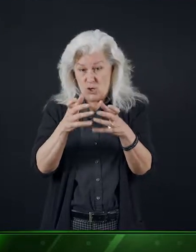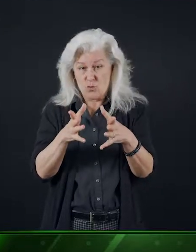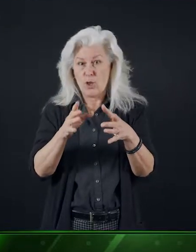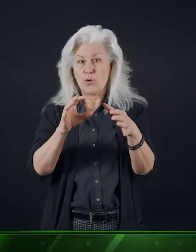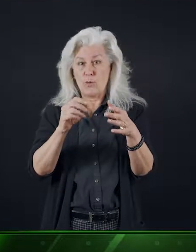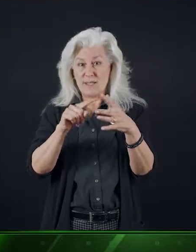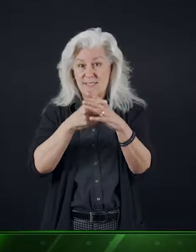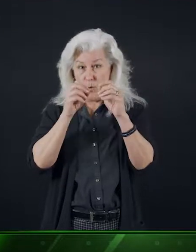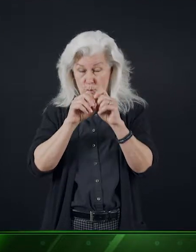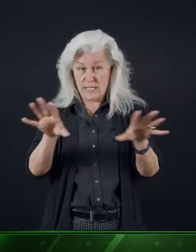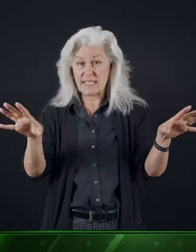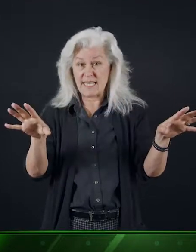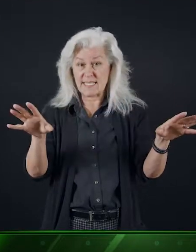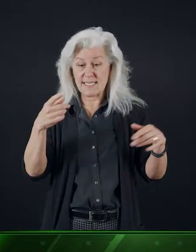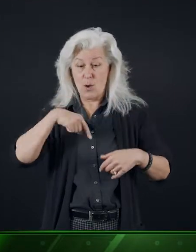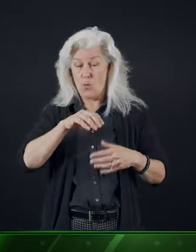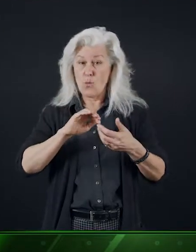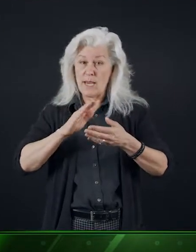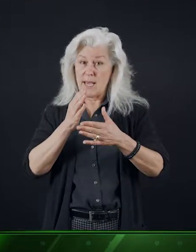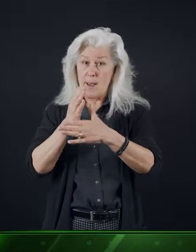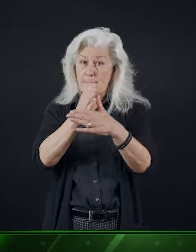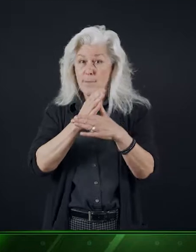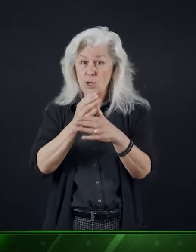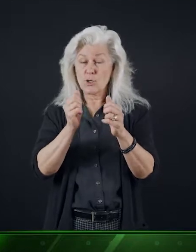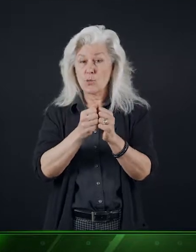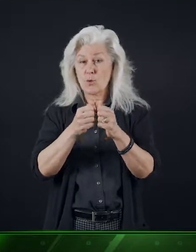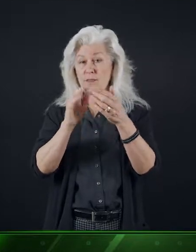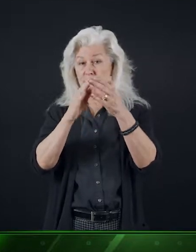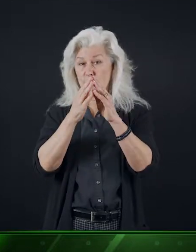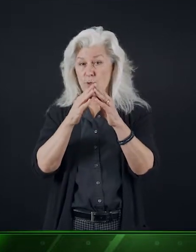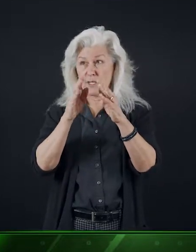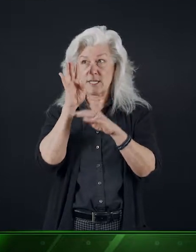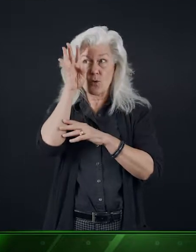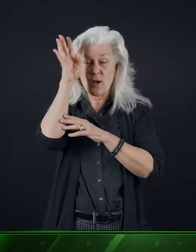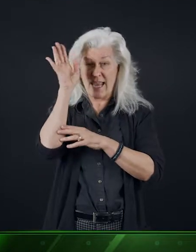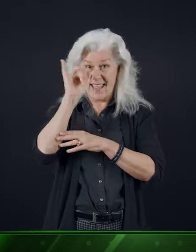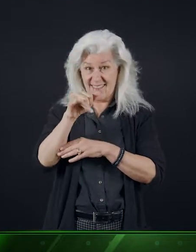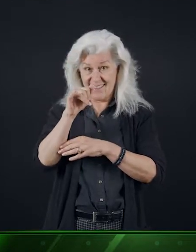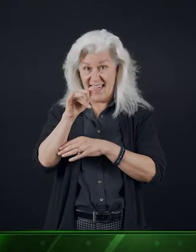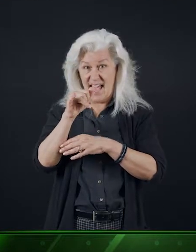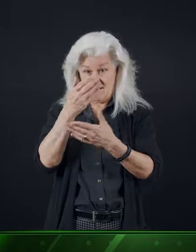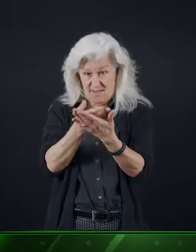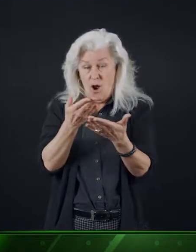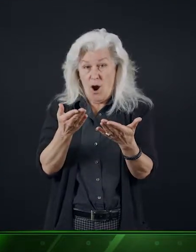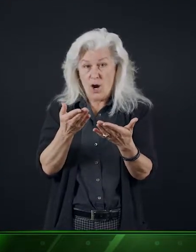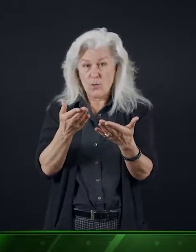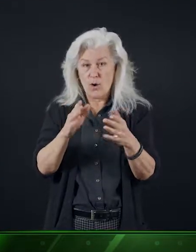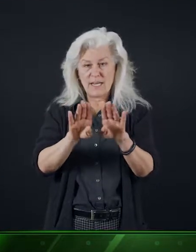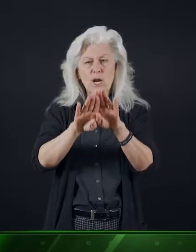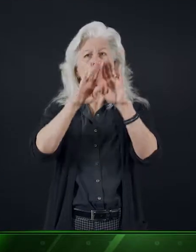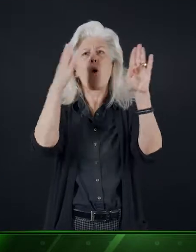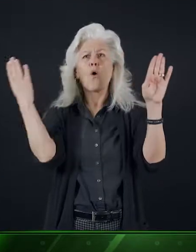and by partnering with the community to create this hardware, this app opened more doors to gamers with mobility disabilities to play